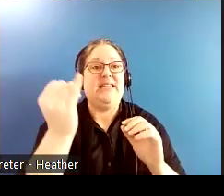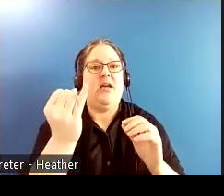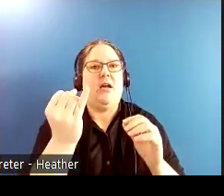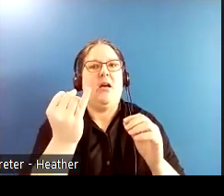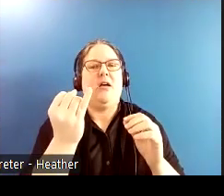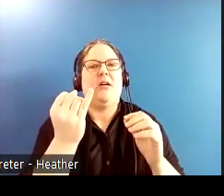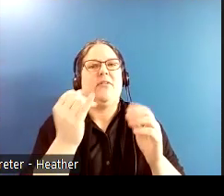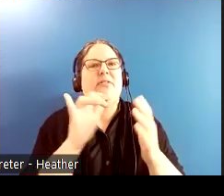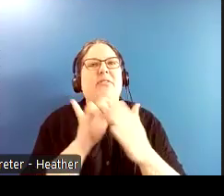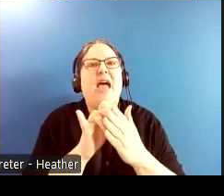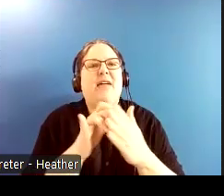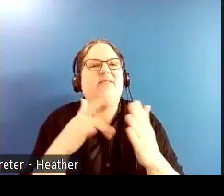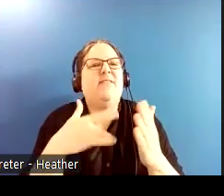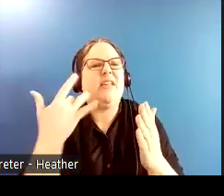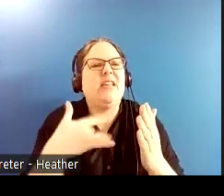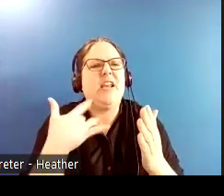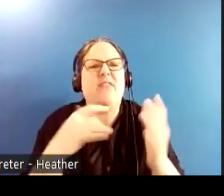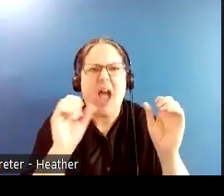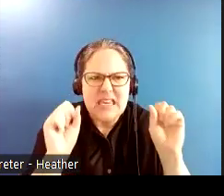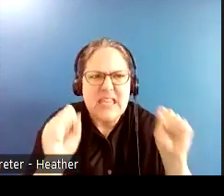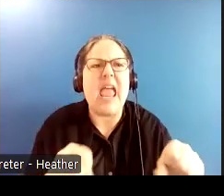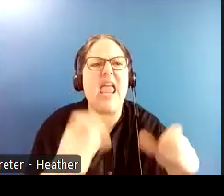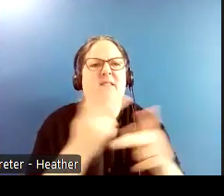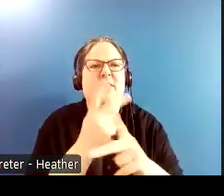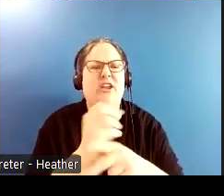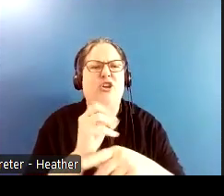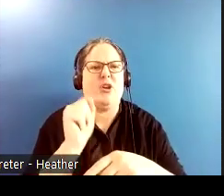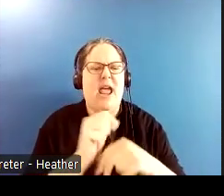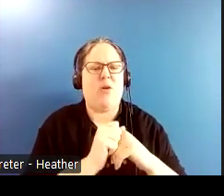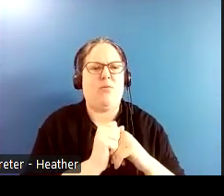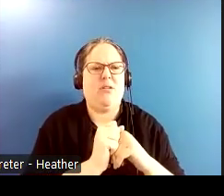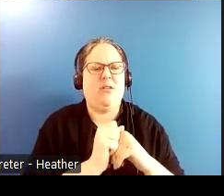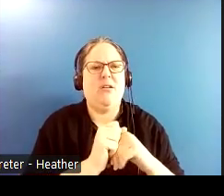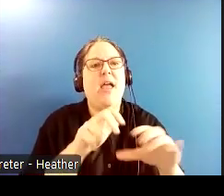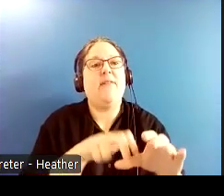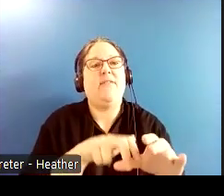intellectual anchor uh that if if you take a step back is not something that would be a foregone